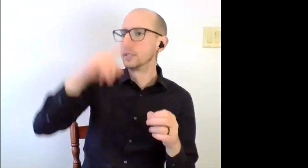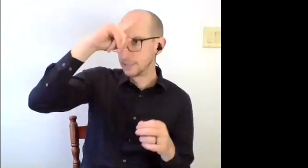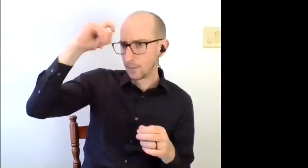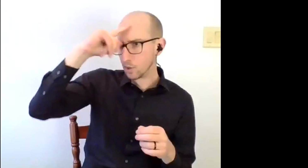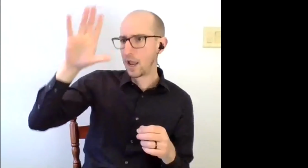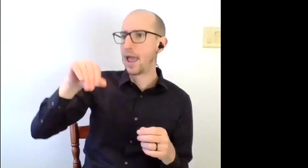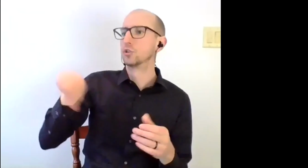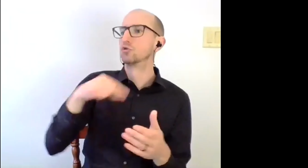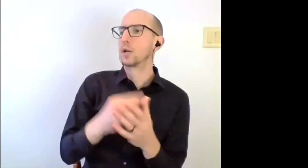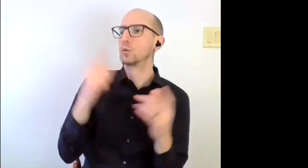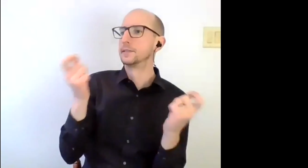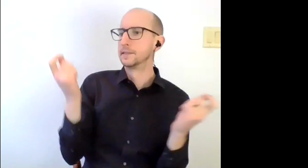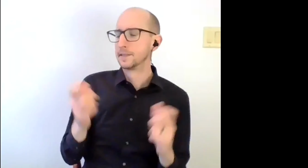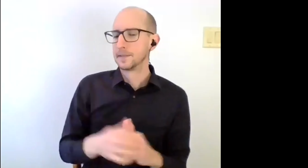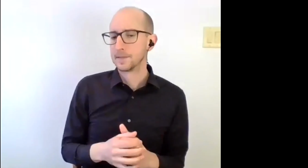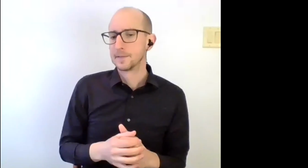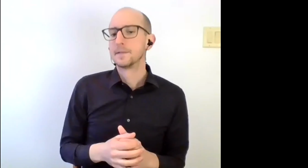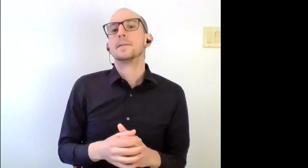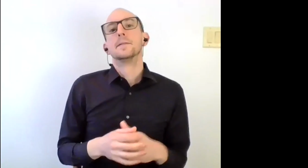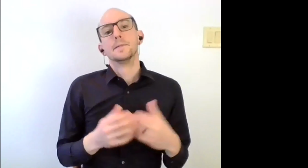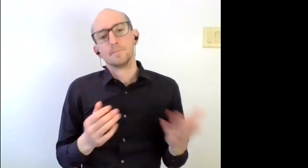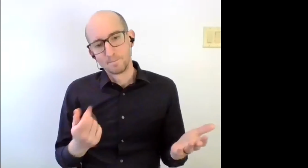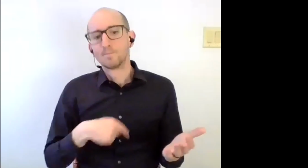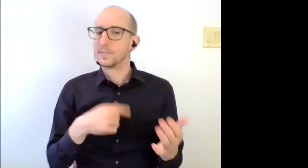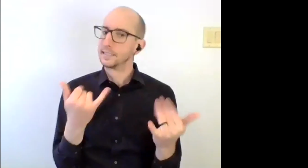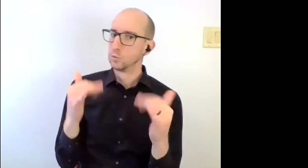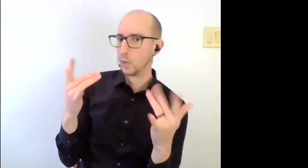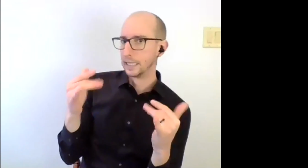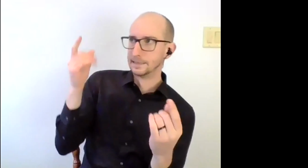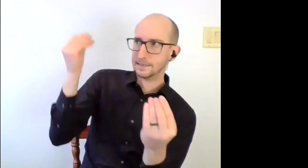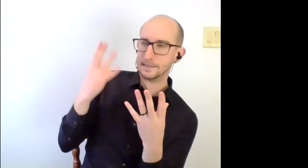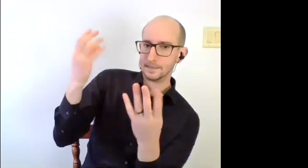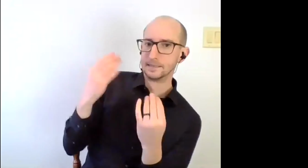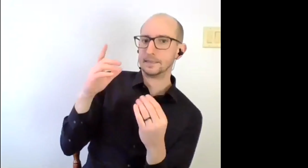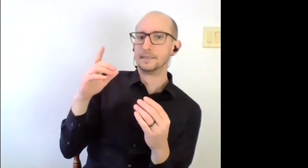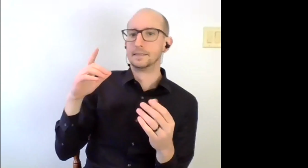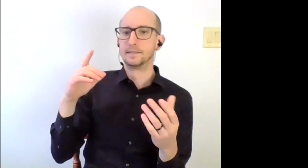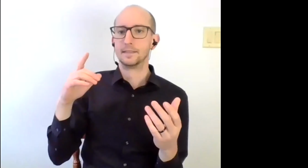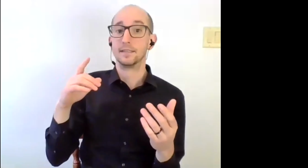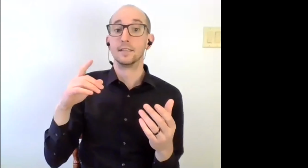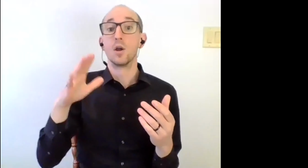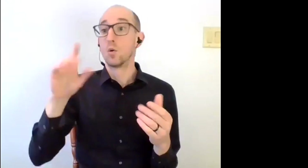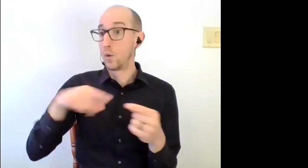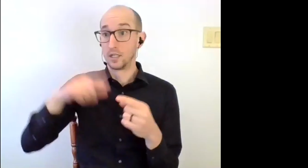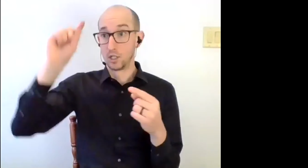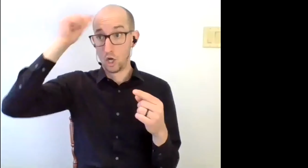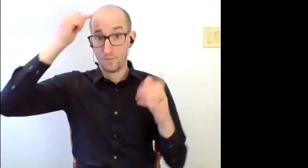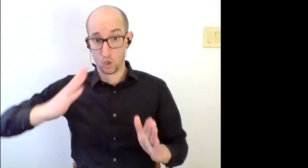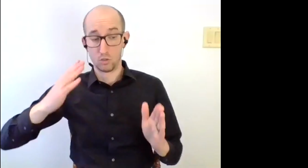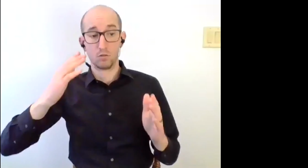So another question came out about when will a call be made about summer and graduation.